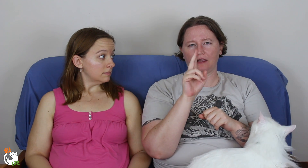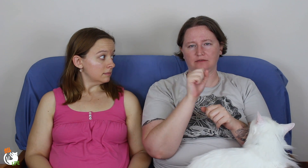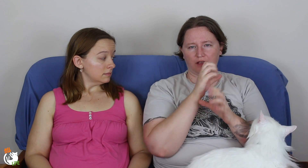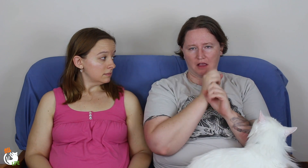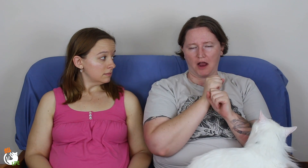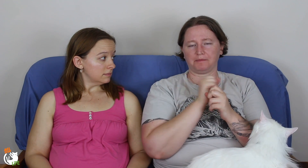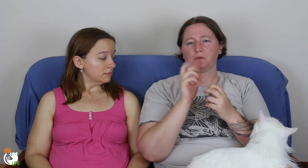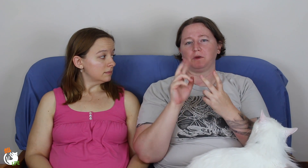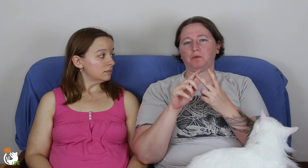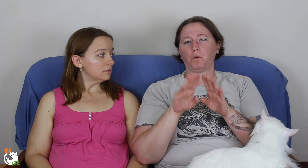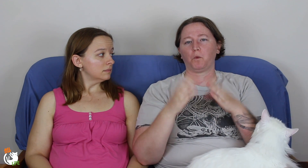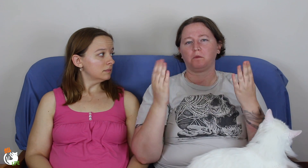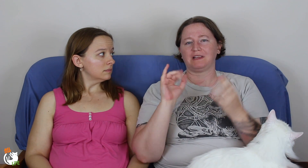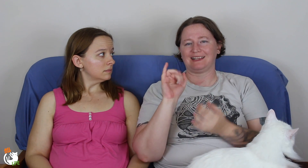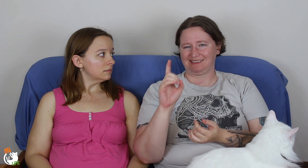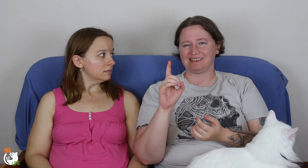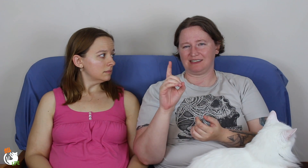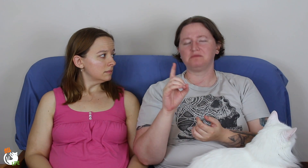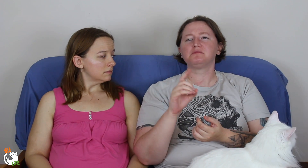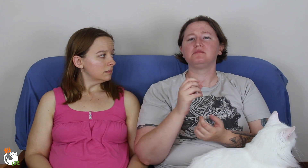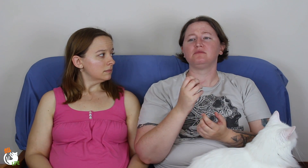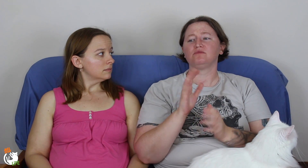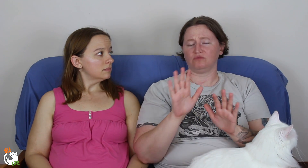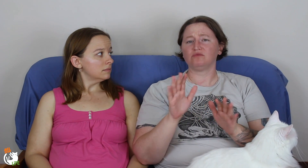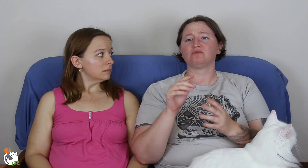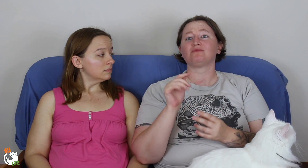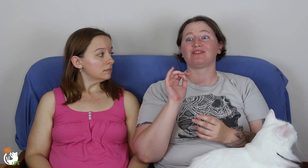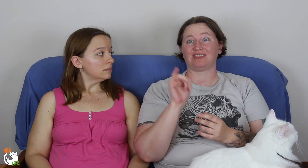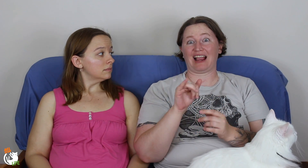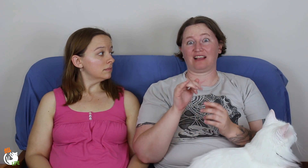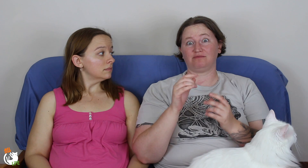There's anonymous or open ID.